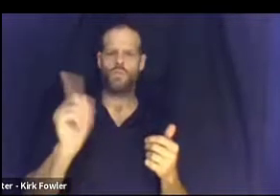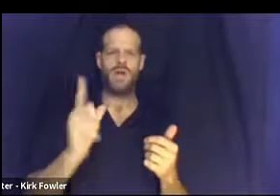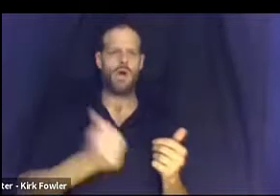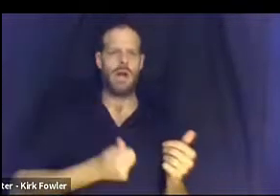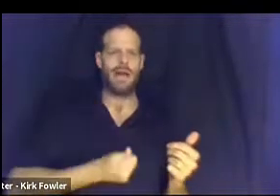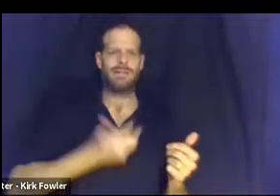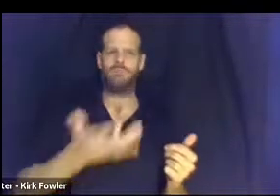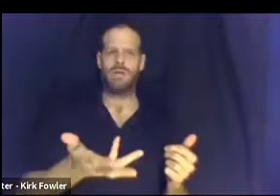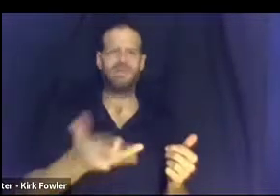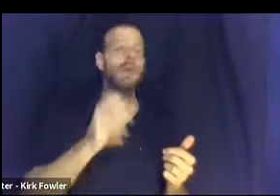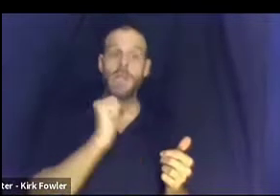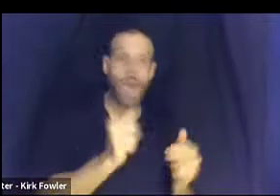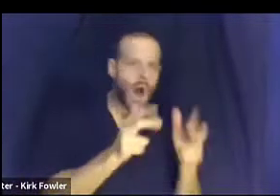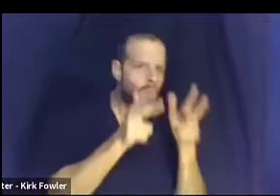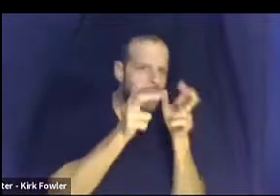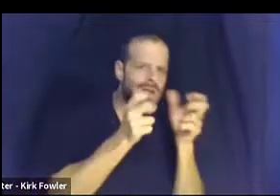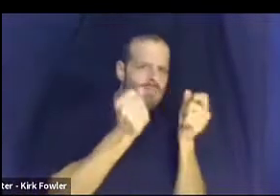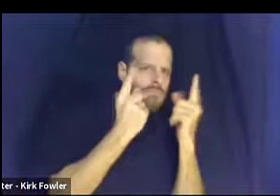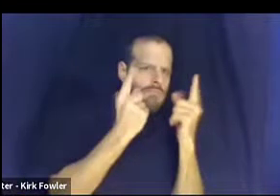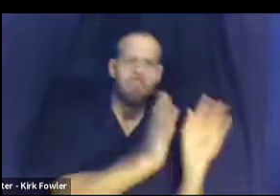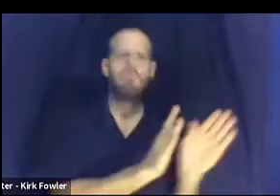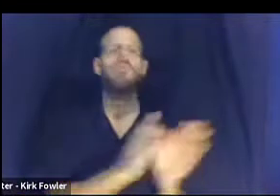just where are they're expressively.